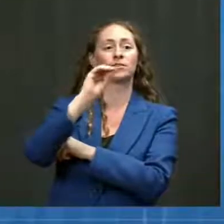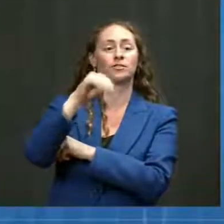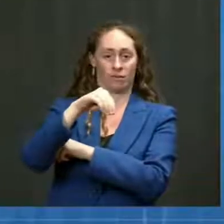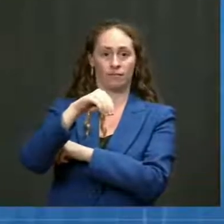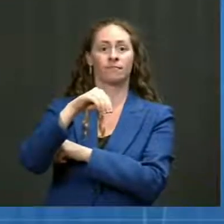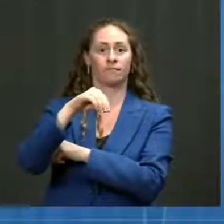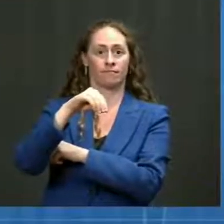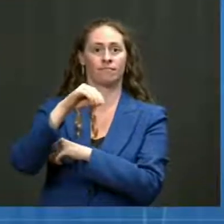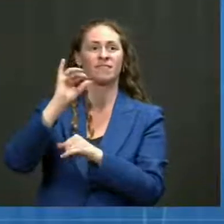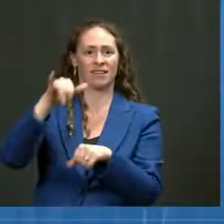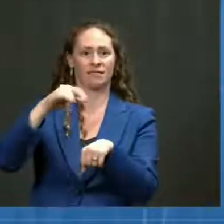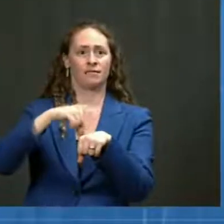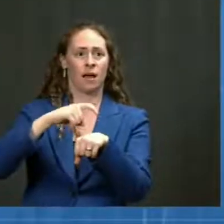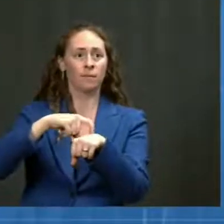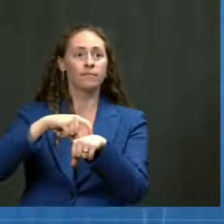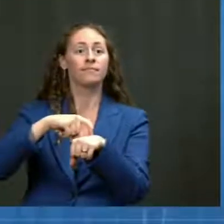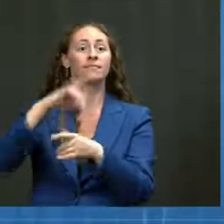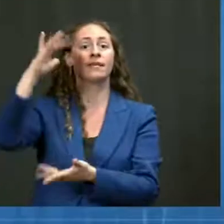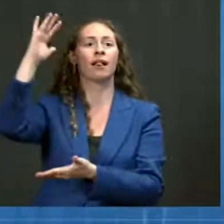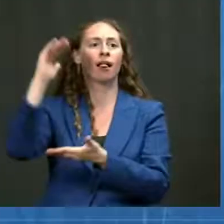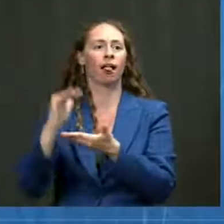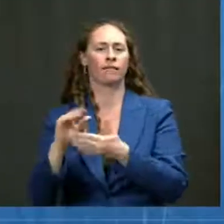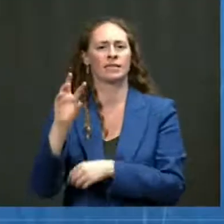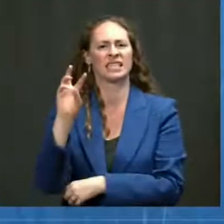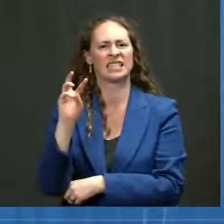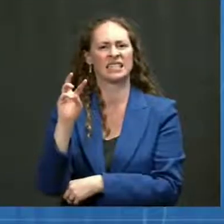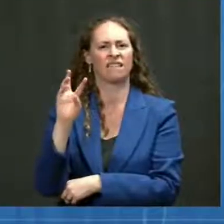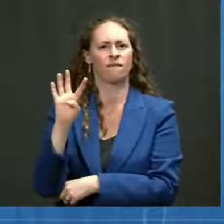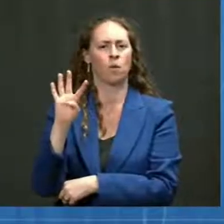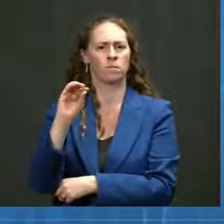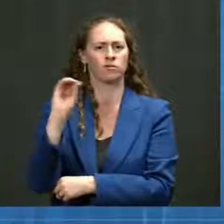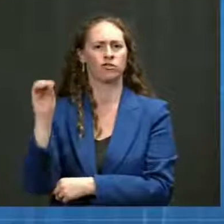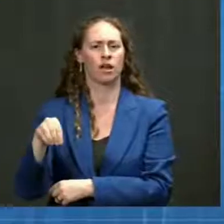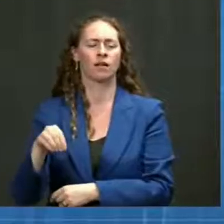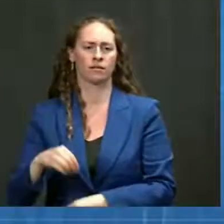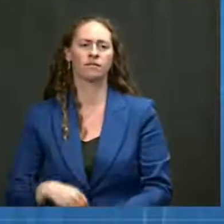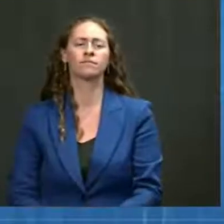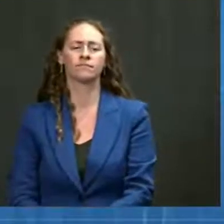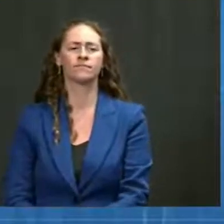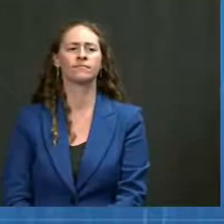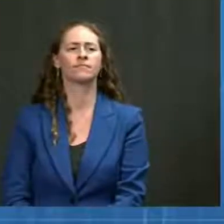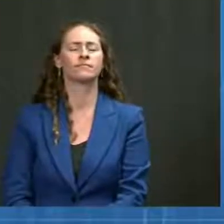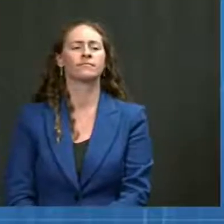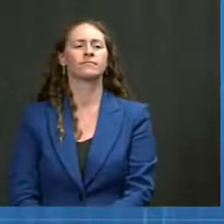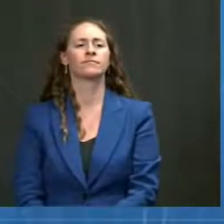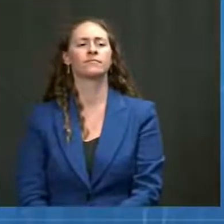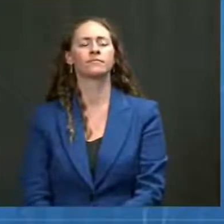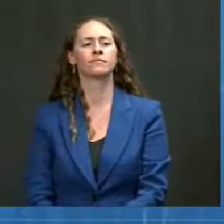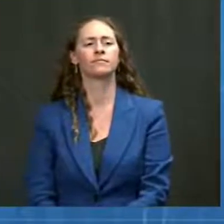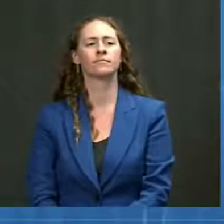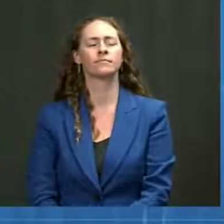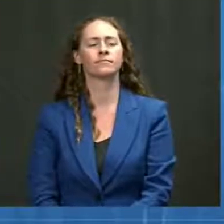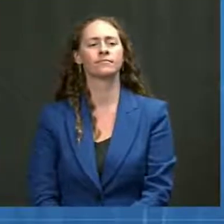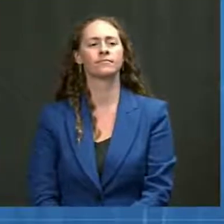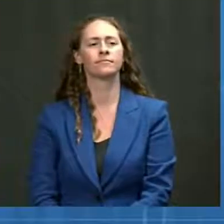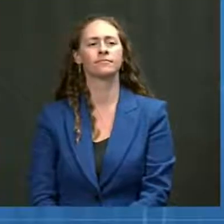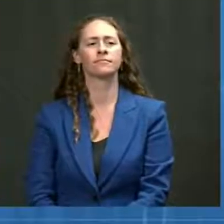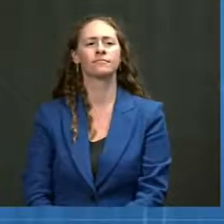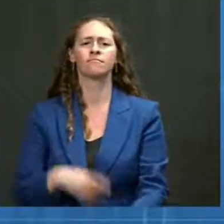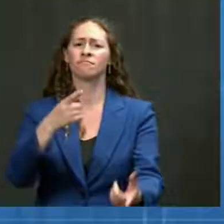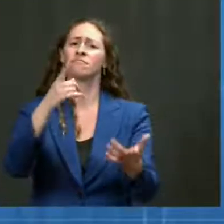FROM 92% PRIOR TO DELTA, 264%